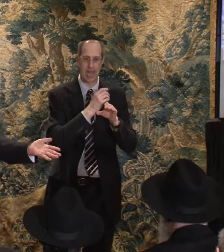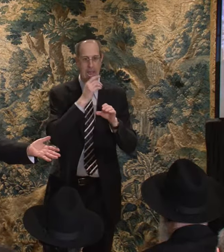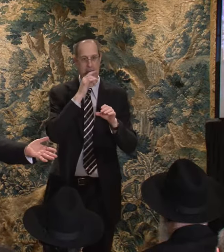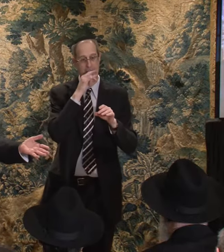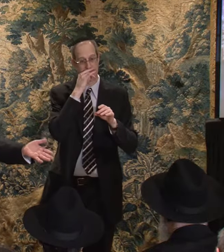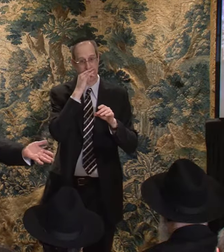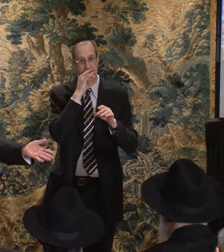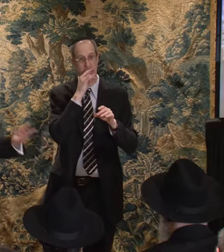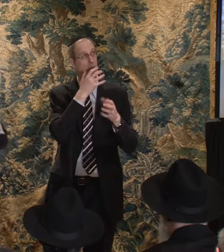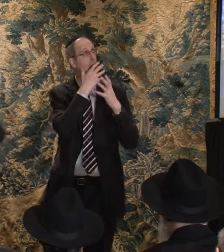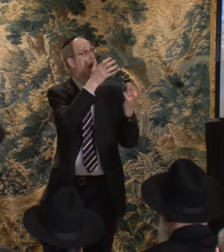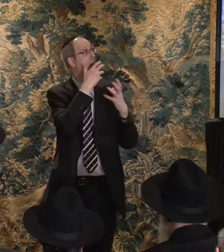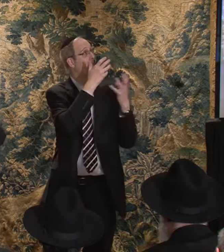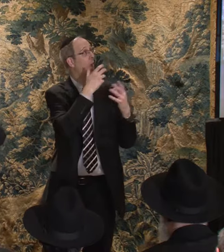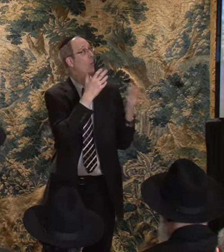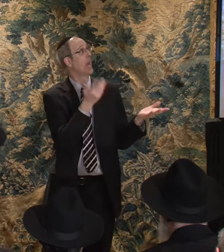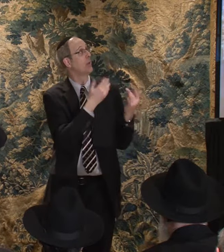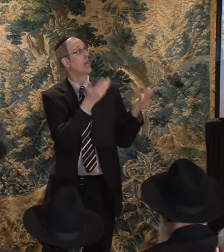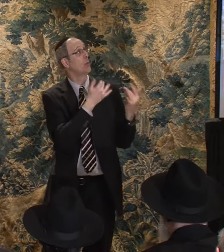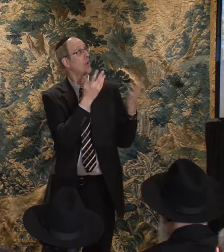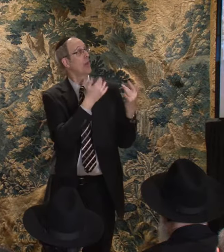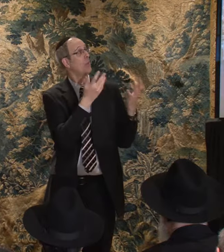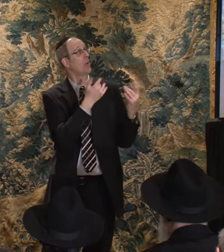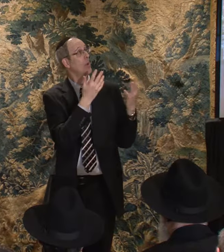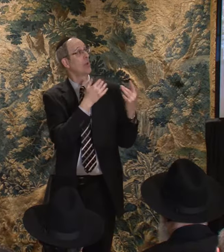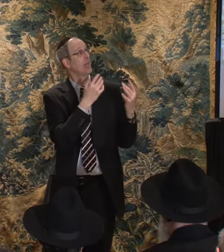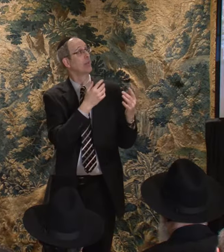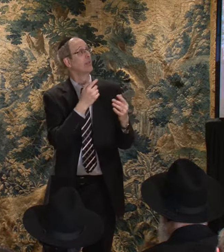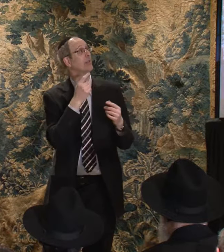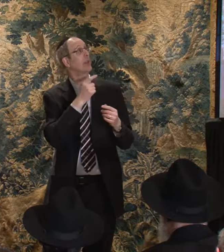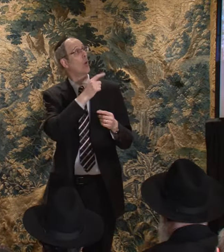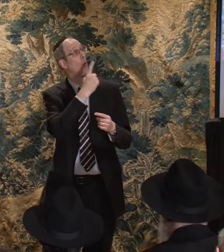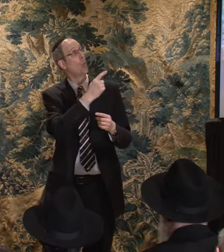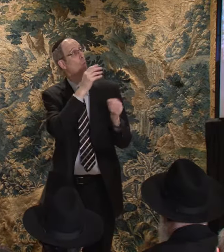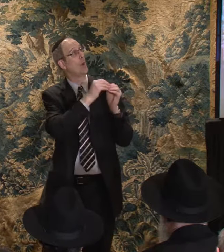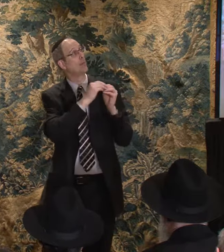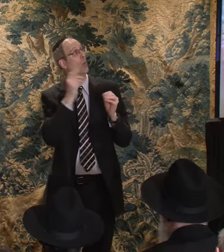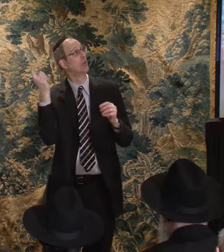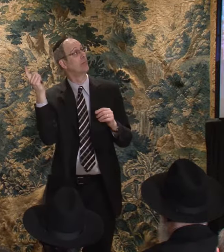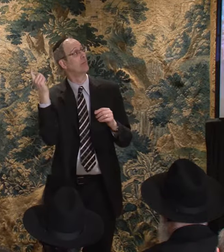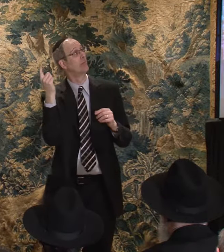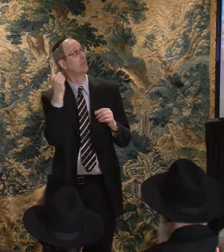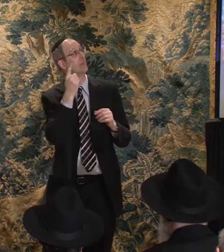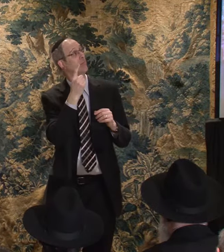at the bus driver wait a second did you know there's another kid is running down the block it's coming the bus driver said well he should have been here on